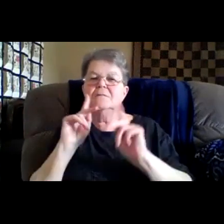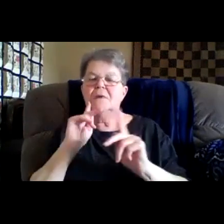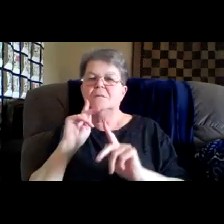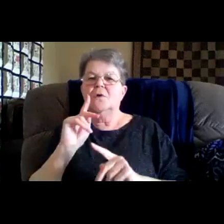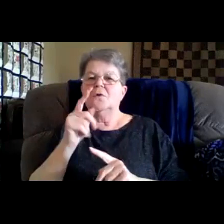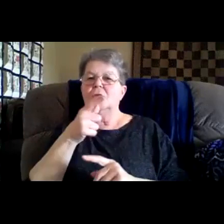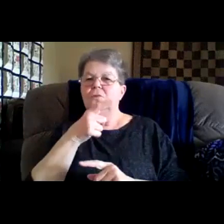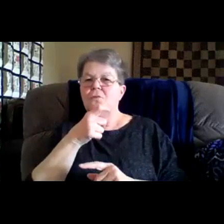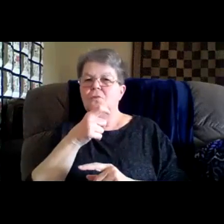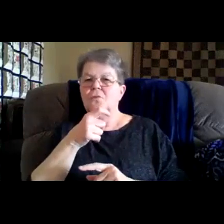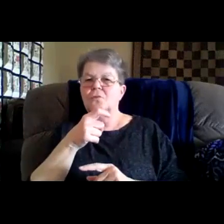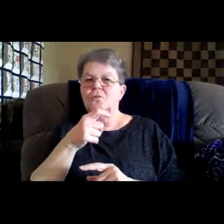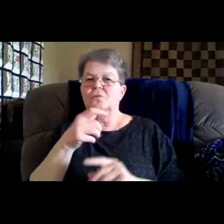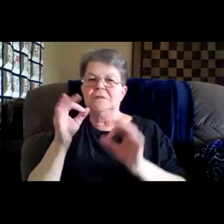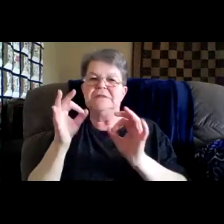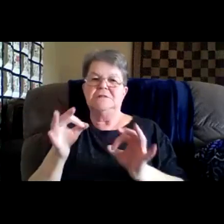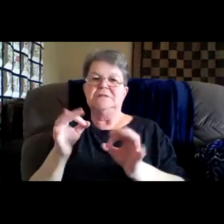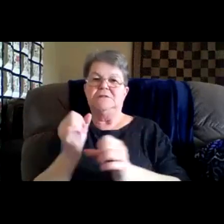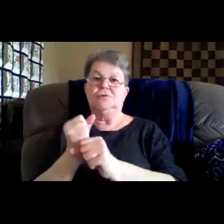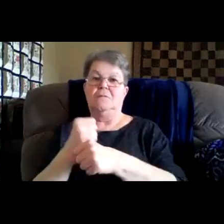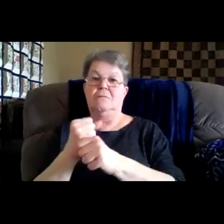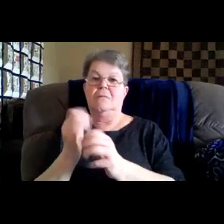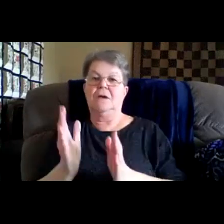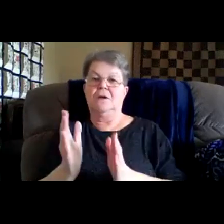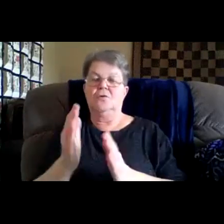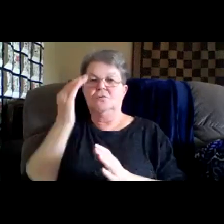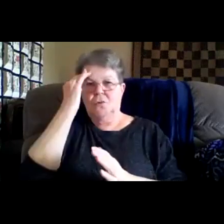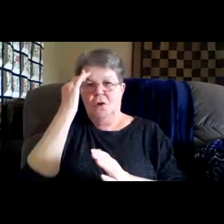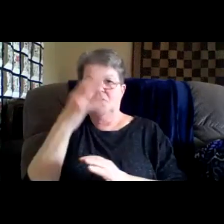who the decision maker knows and trusts.